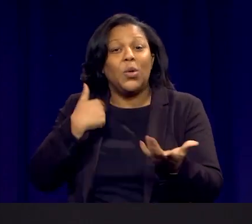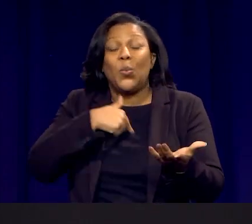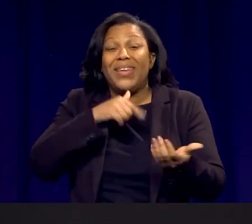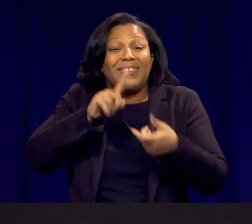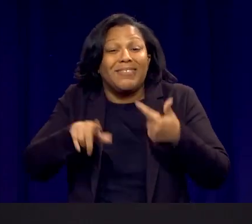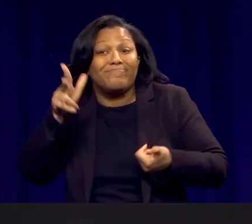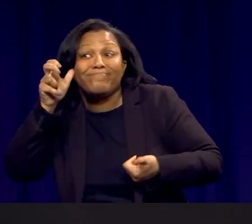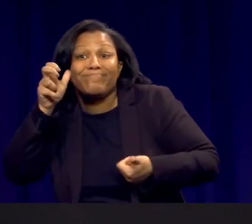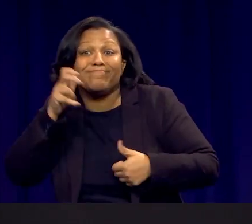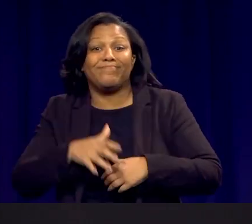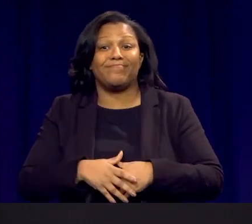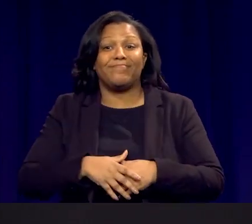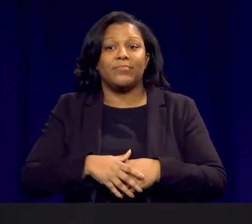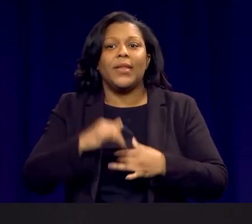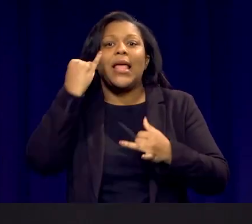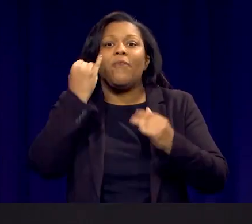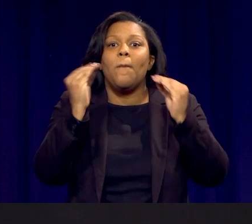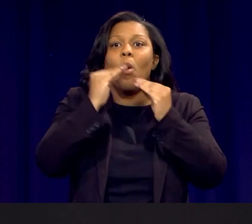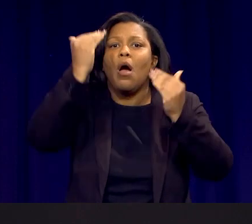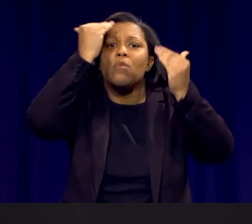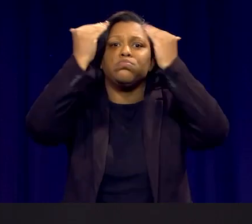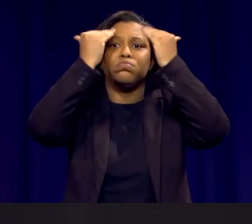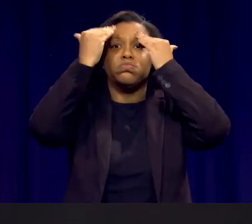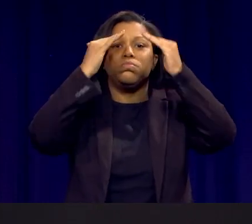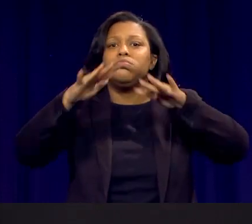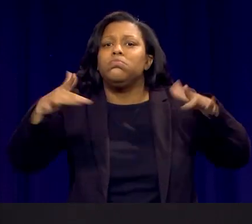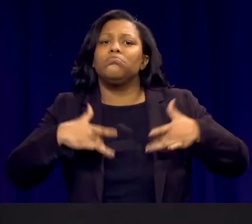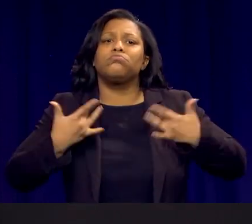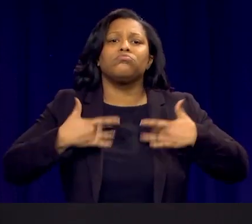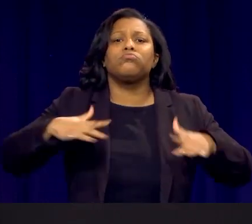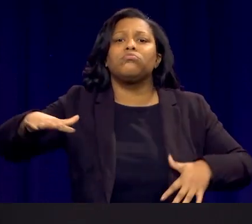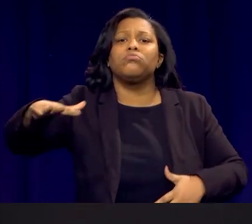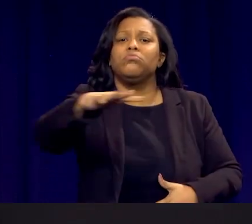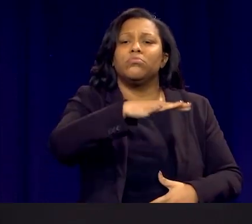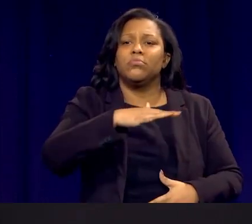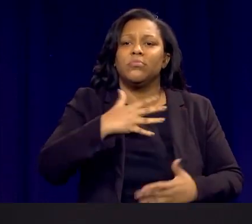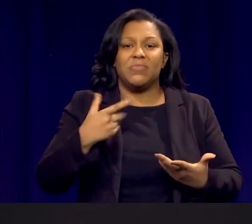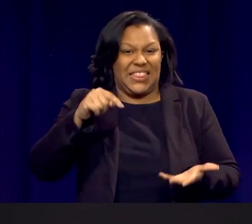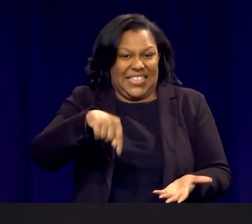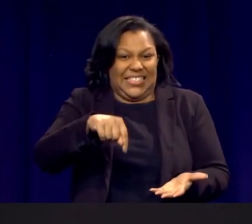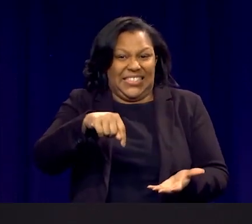and a little bit understanding when we don't hear. I think bringing more awareness to the fact